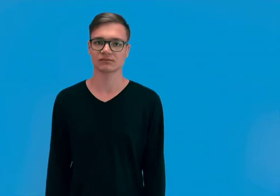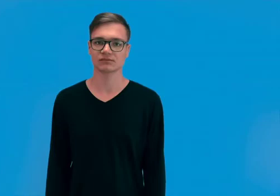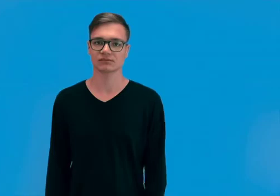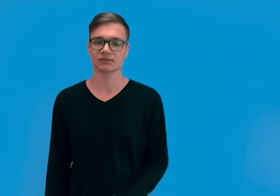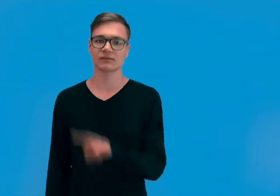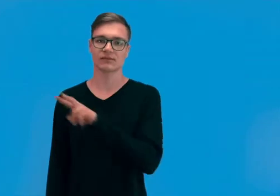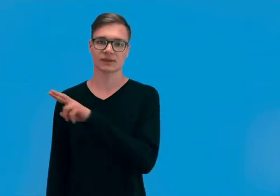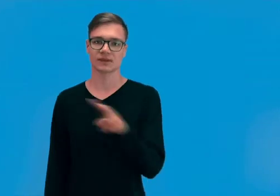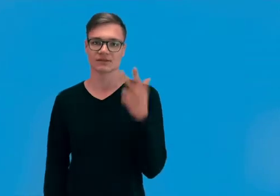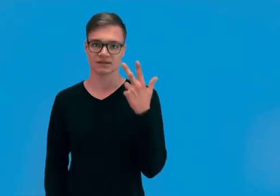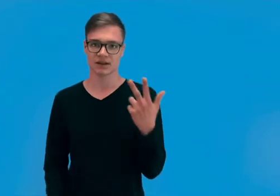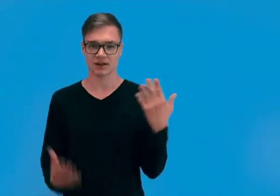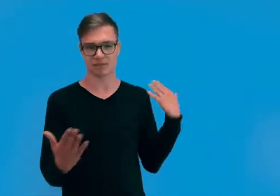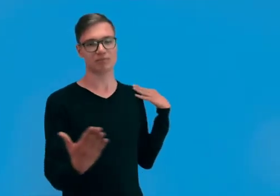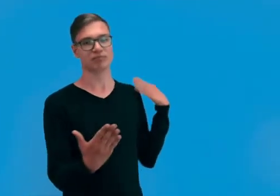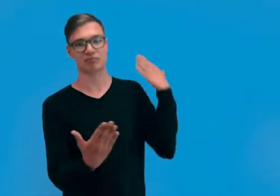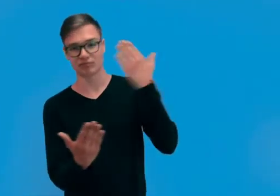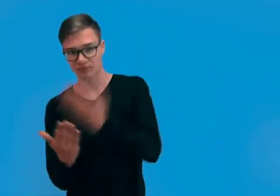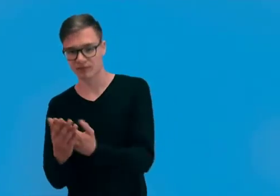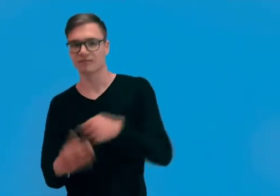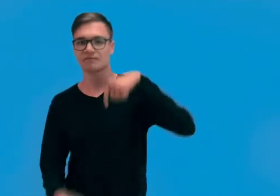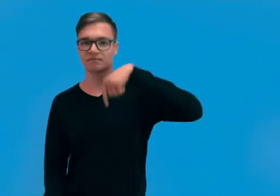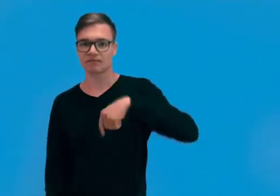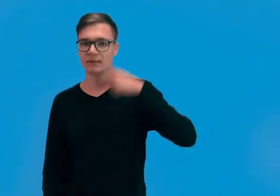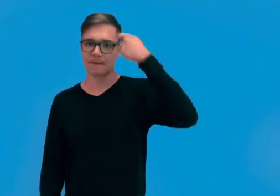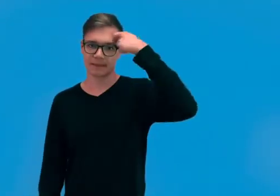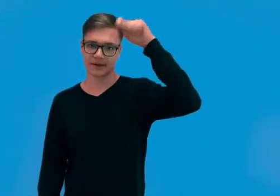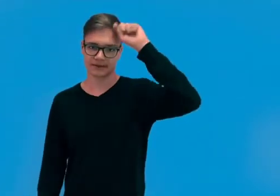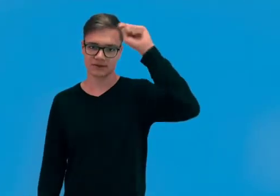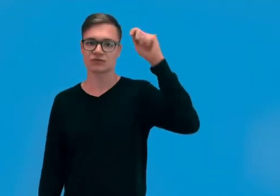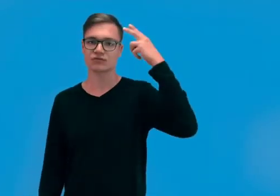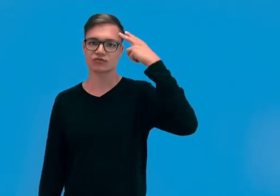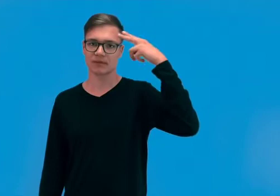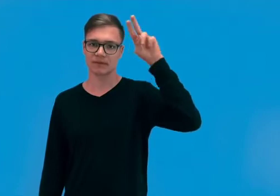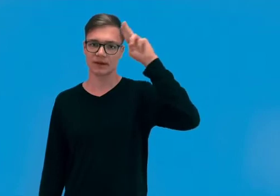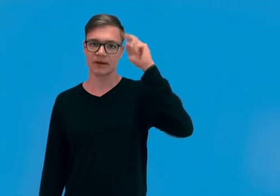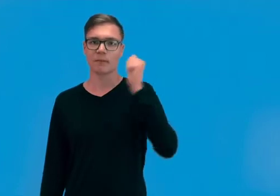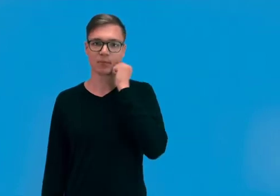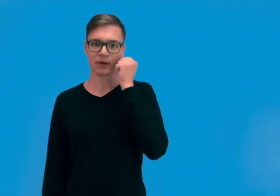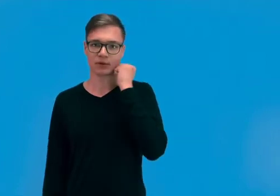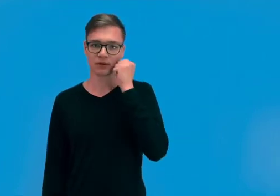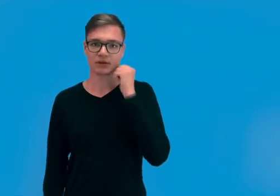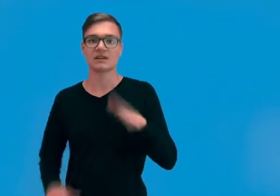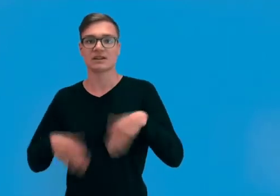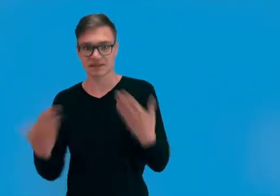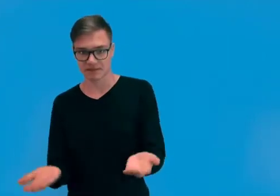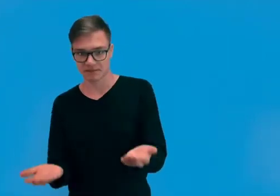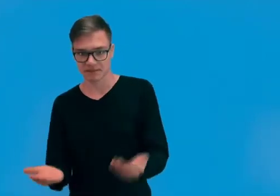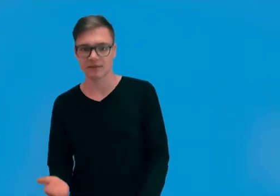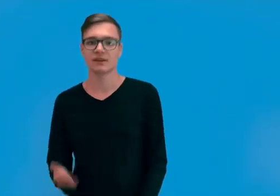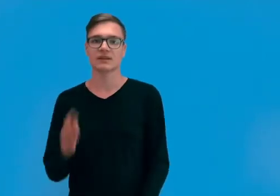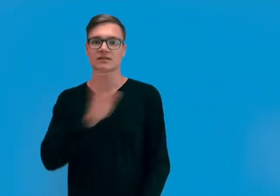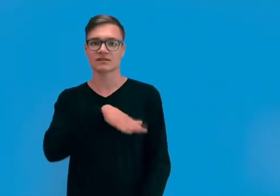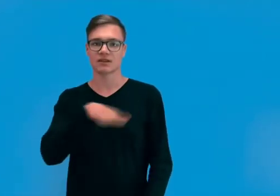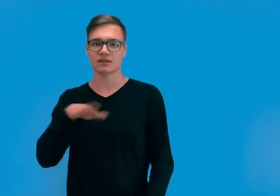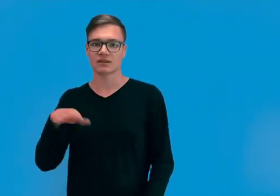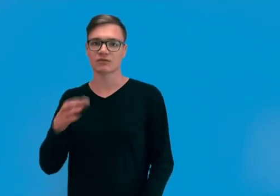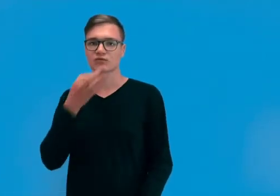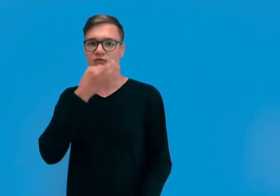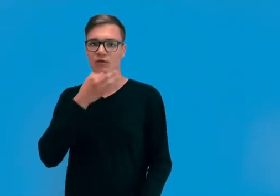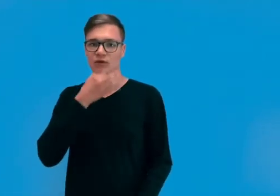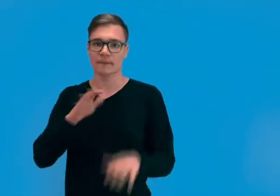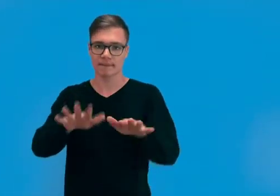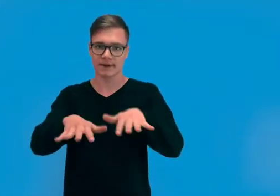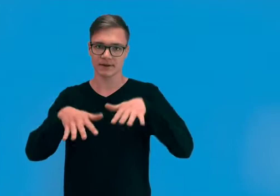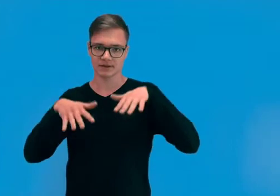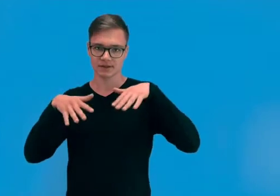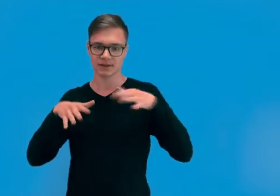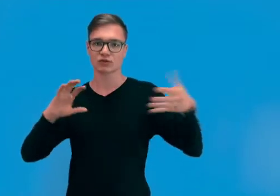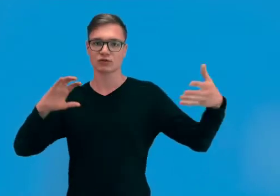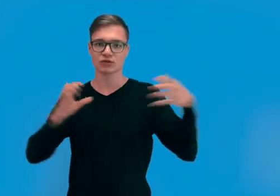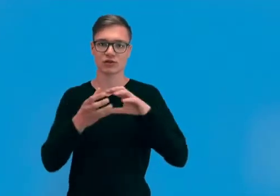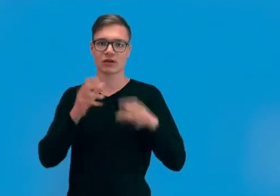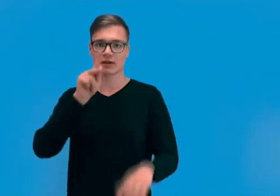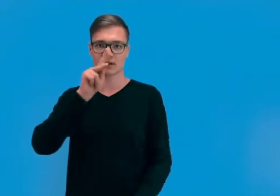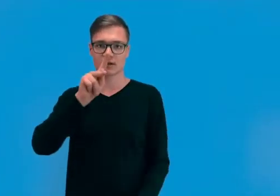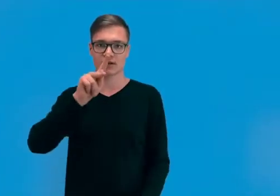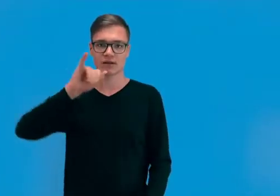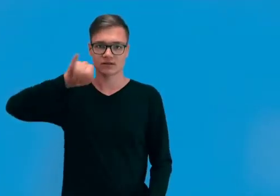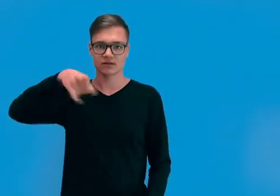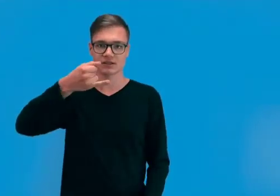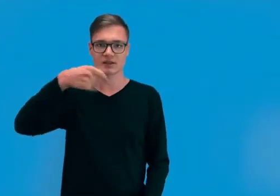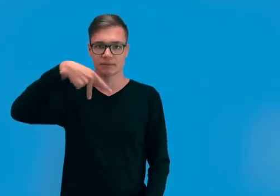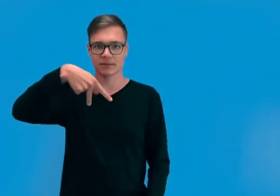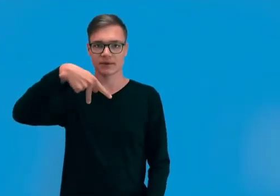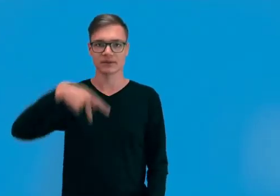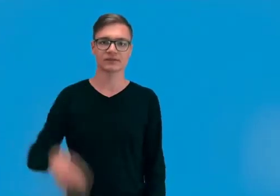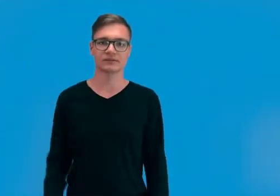Since 2003 there has been a Children and Youth parliament (KJP) here in Berlin Charlottenburg-Wilmersdorf.